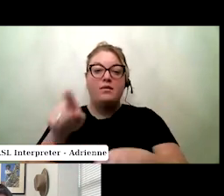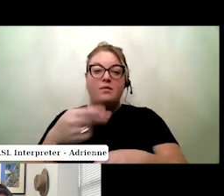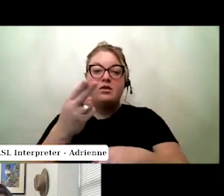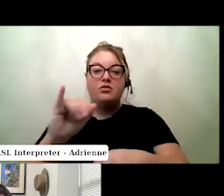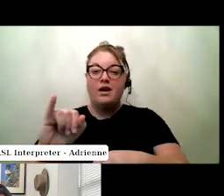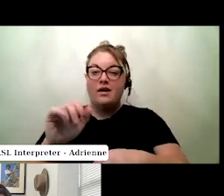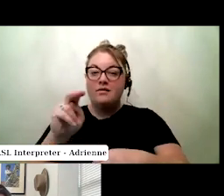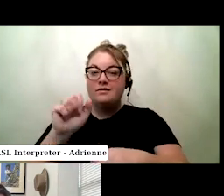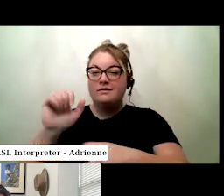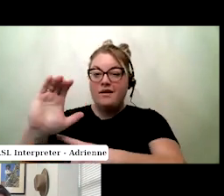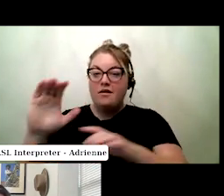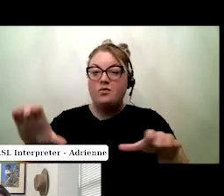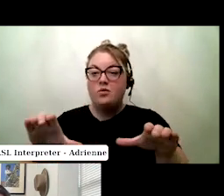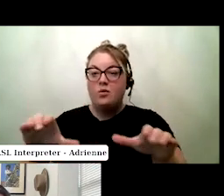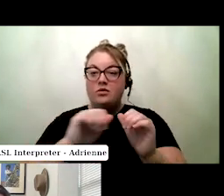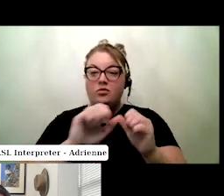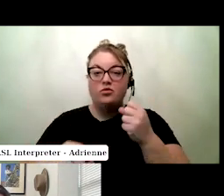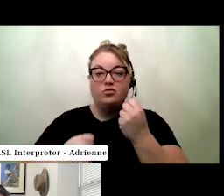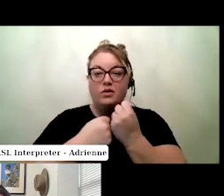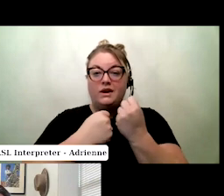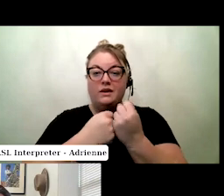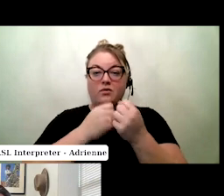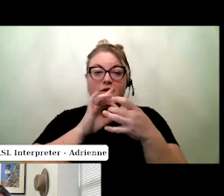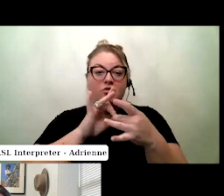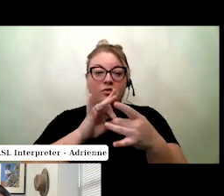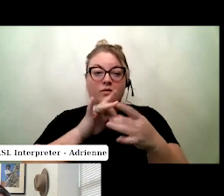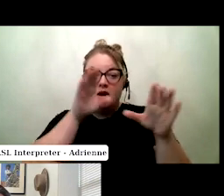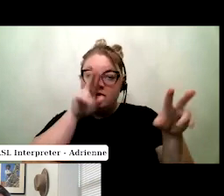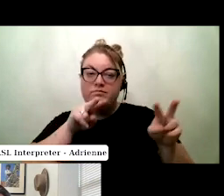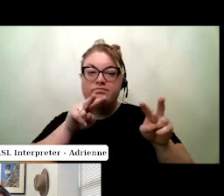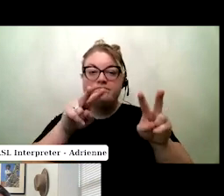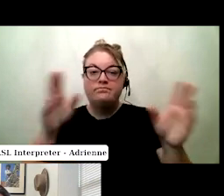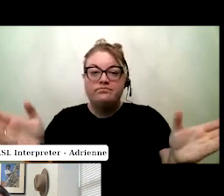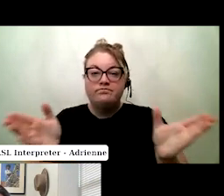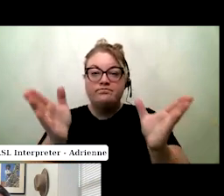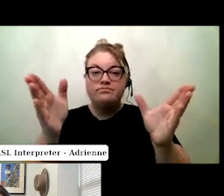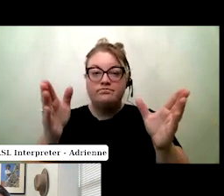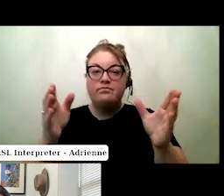And lift up the critical opportunities for partnership between direct care workers and family caregivers.